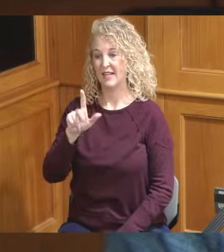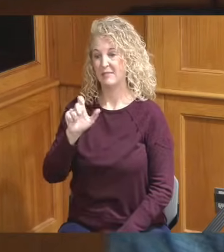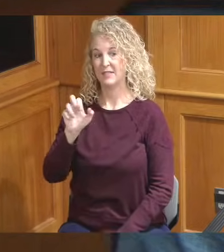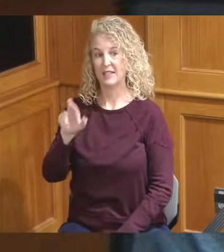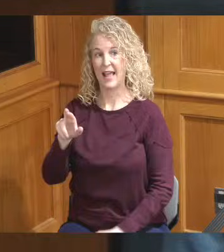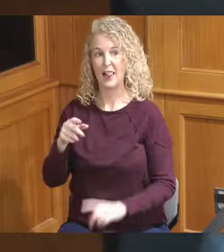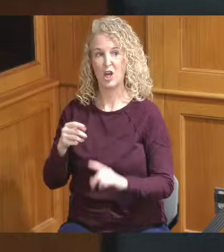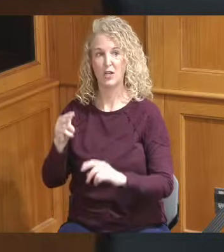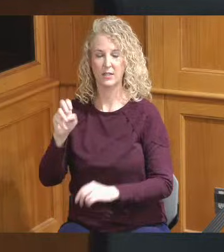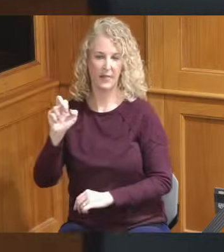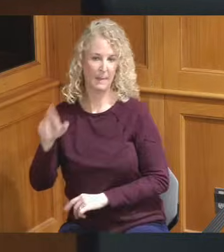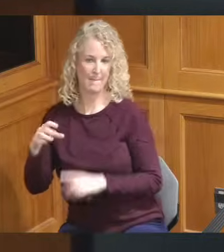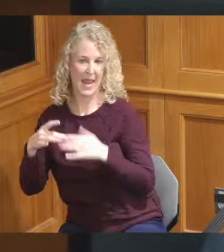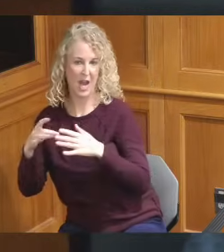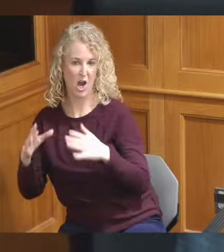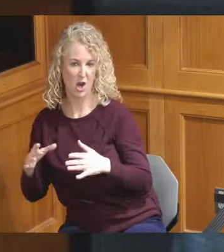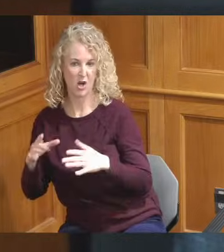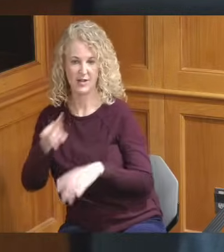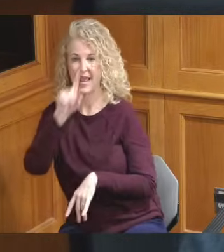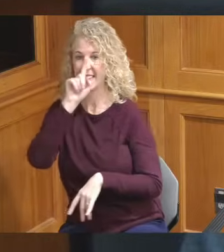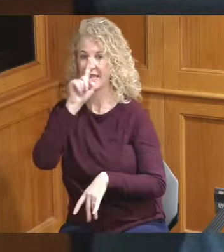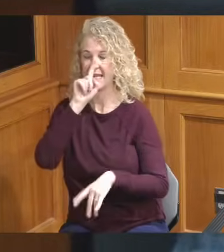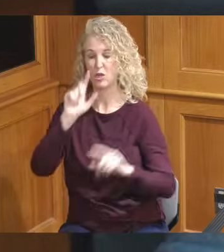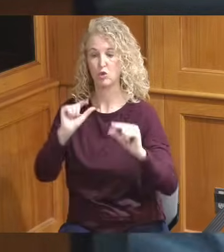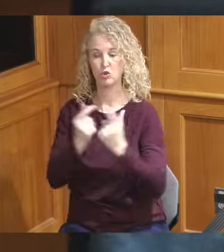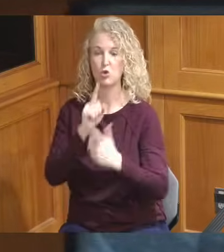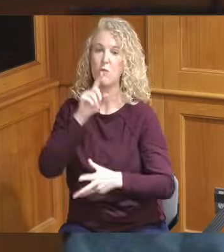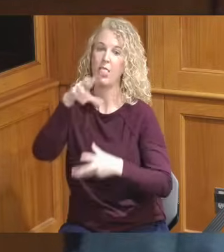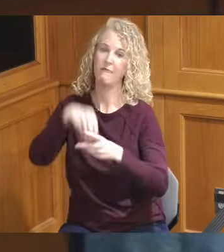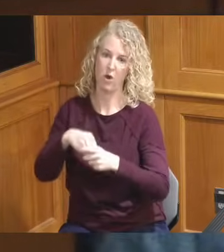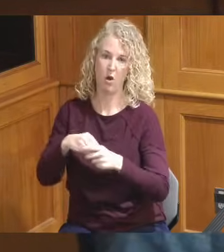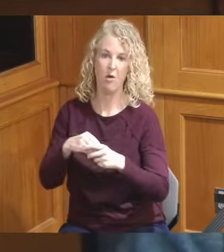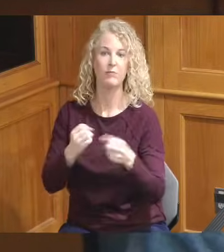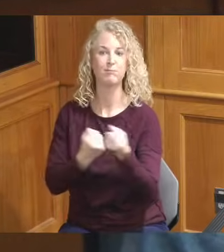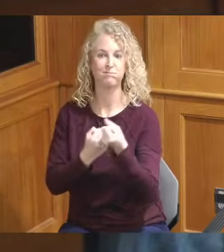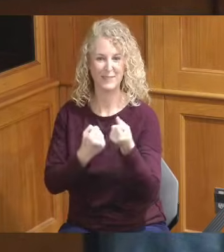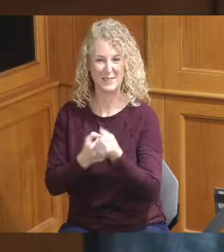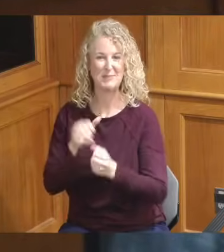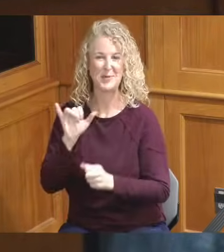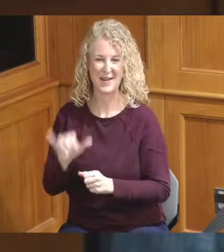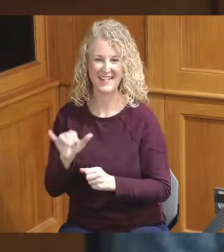organizers were there and the Eagles had a lot to do with helping fund the the meal that was